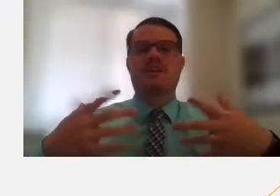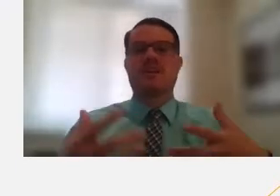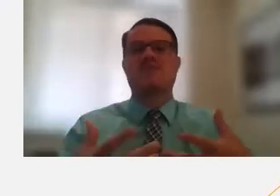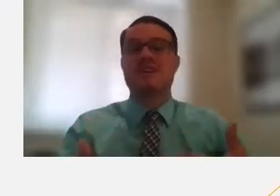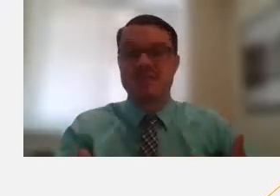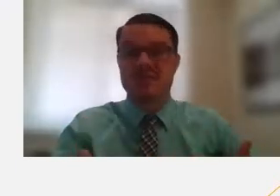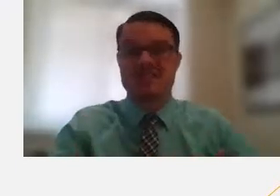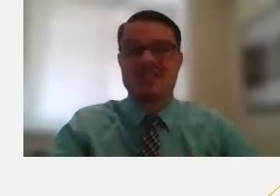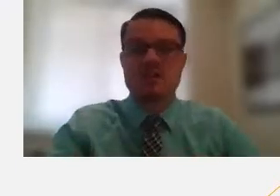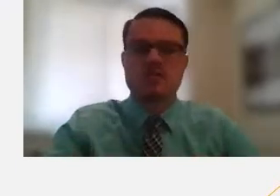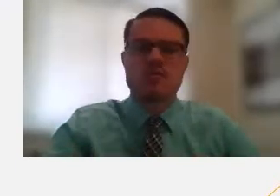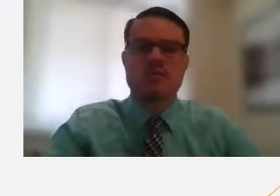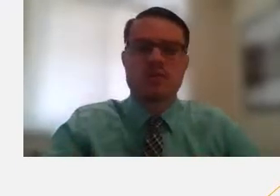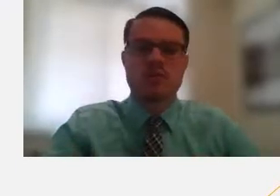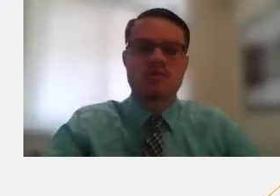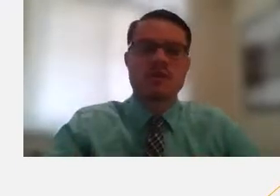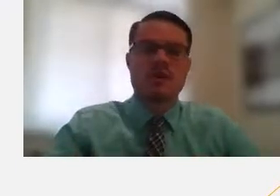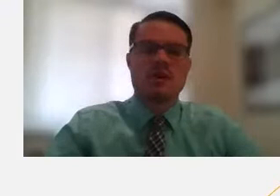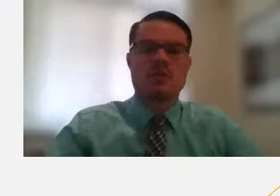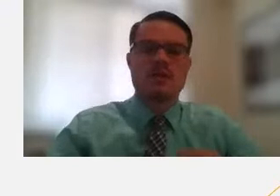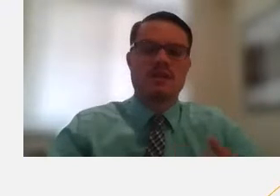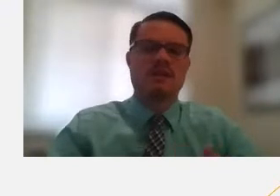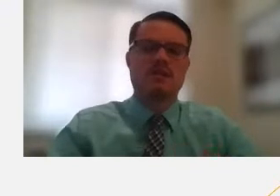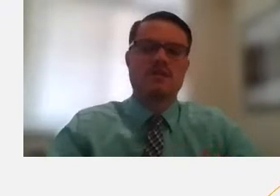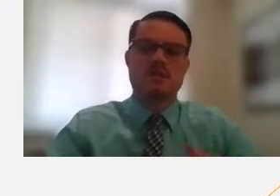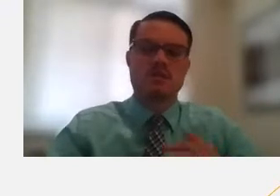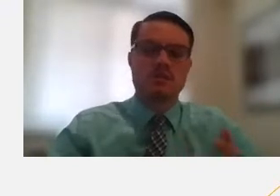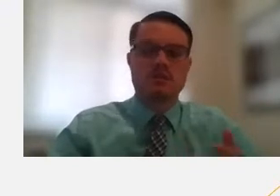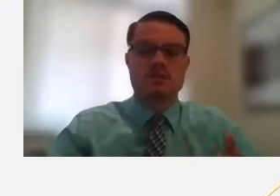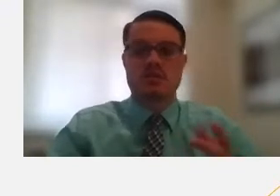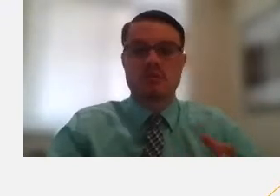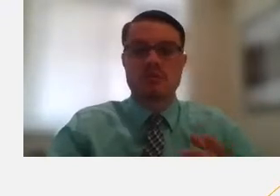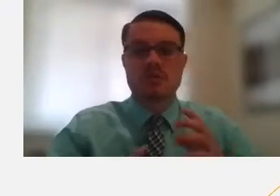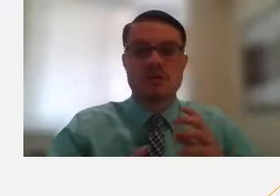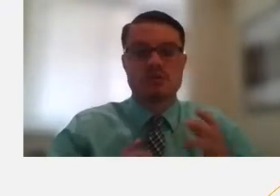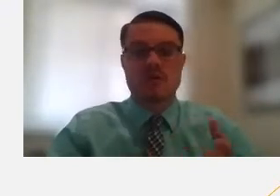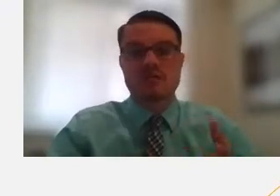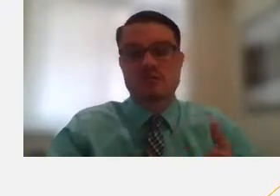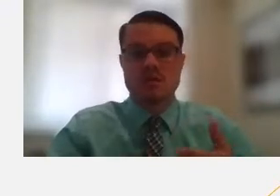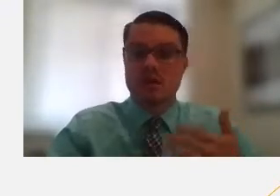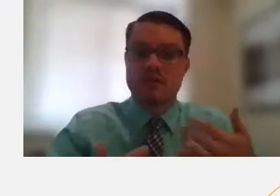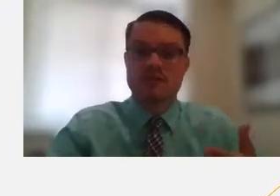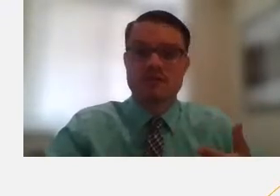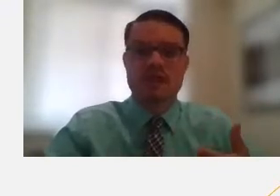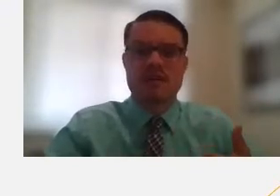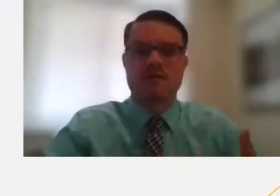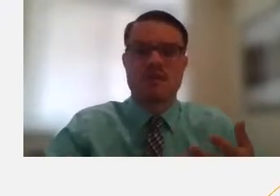provide a lot of information and referrals. We connect individuals with resources in groups to address concerns that they have